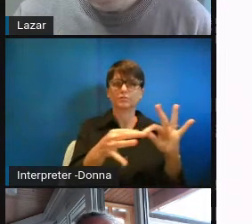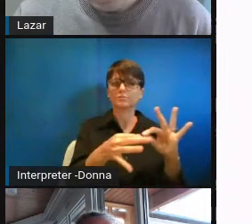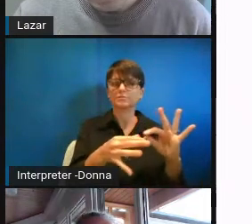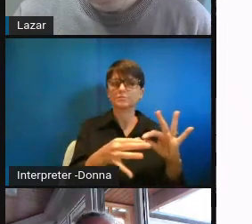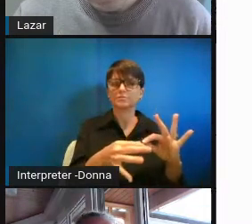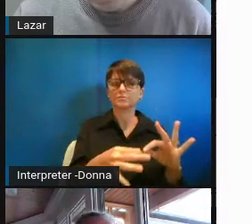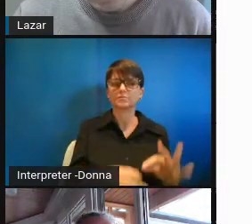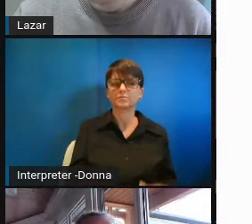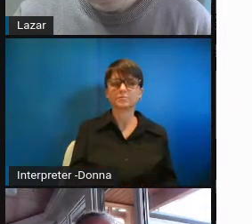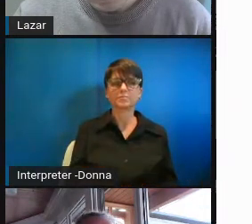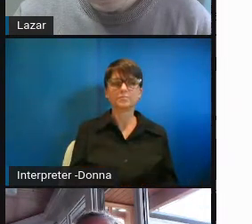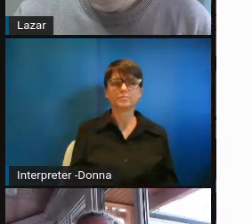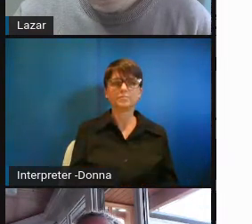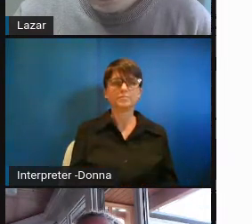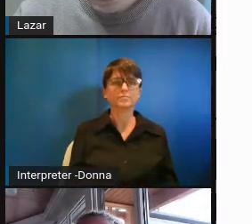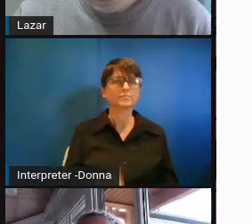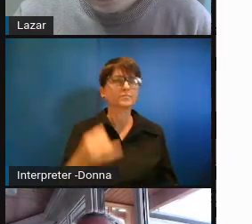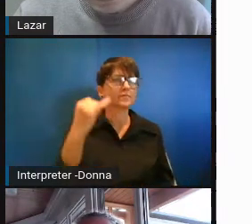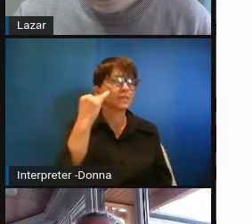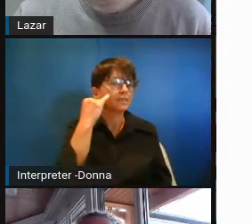Because otherwise, I'm thinking that--